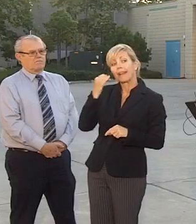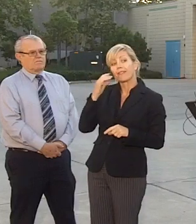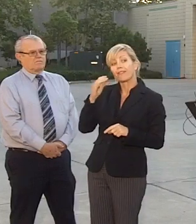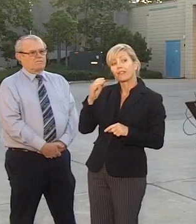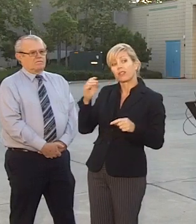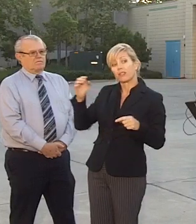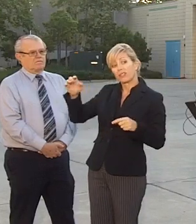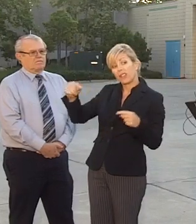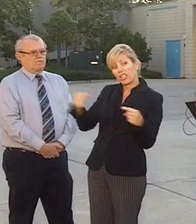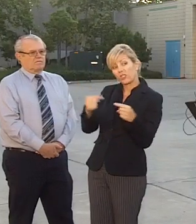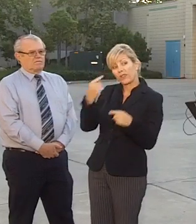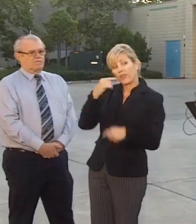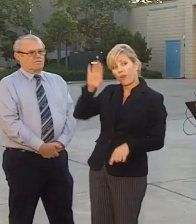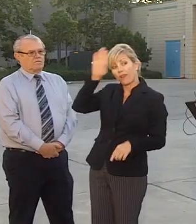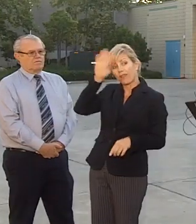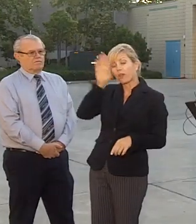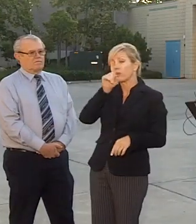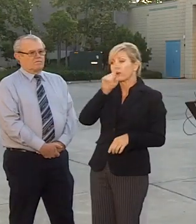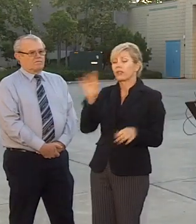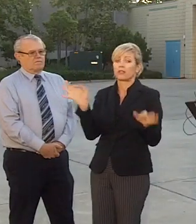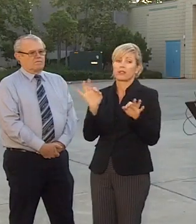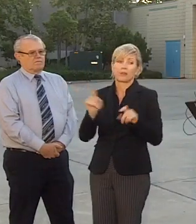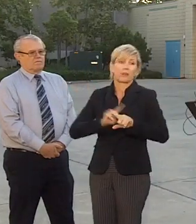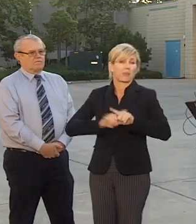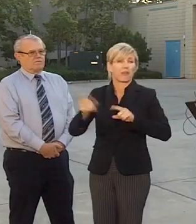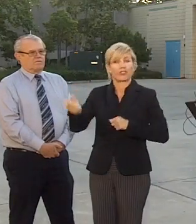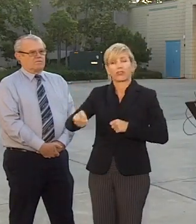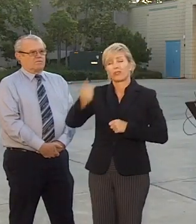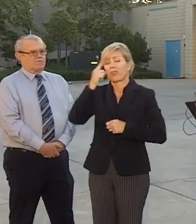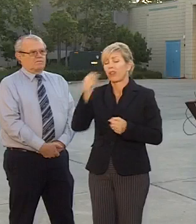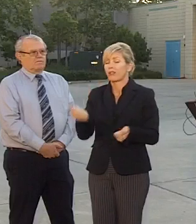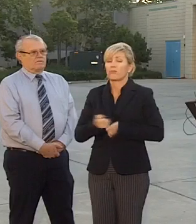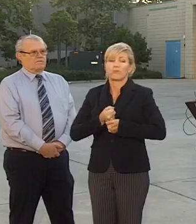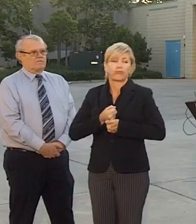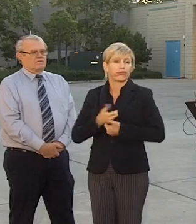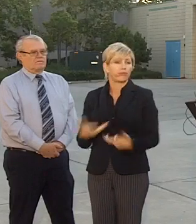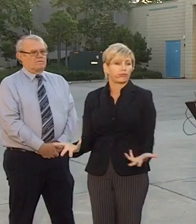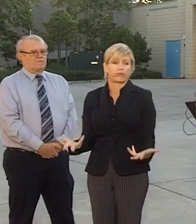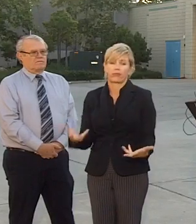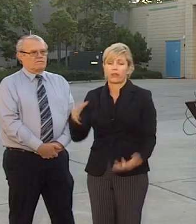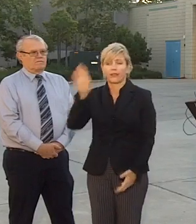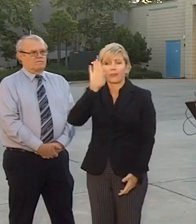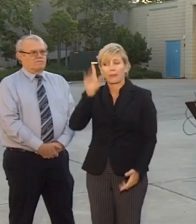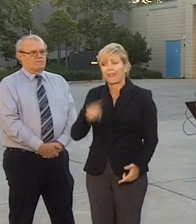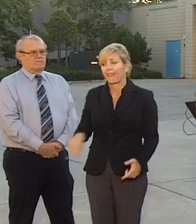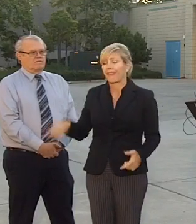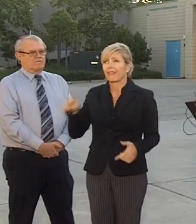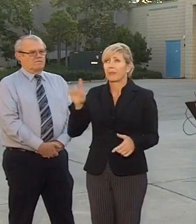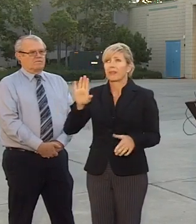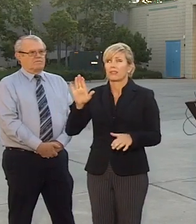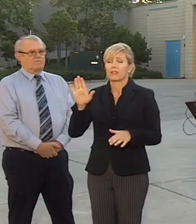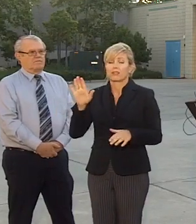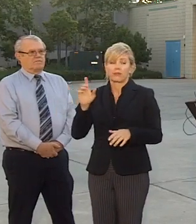which is great they're beat up that's the bottom line they've been out 24 straight hours almost